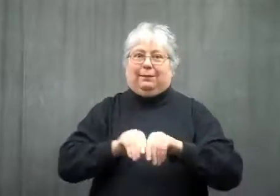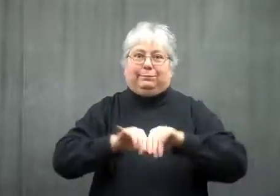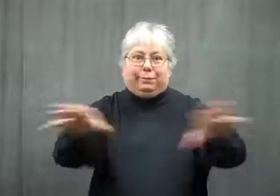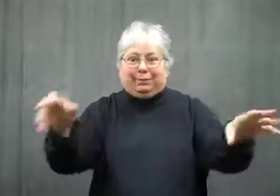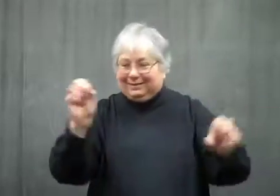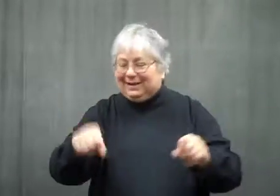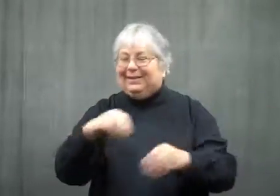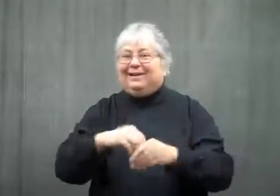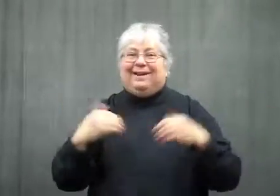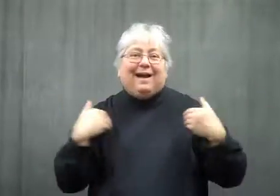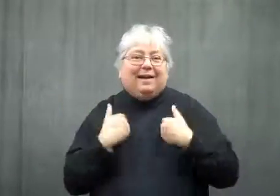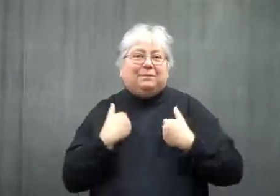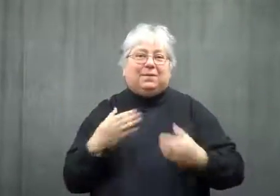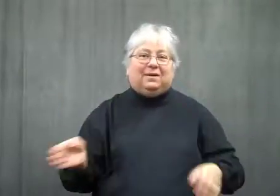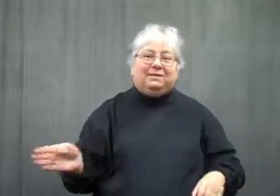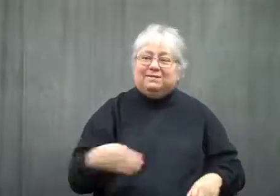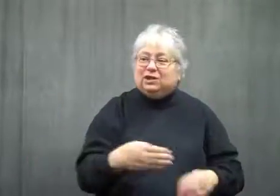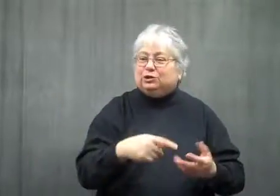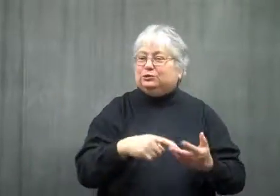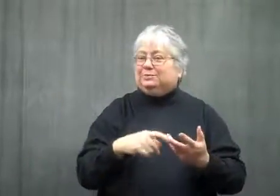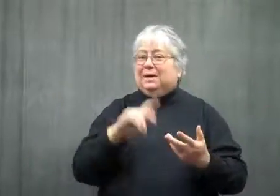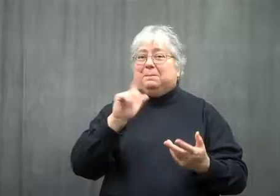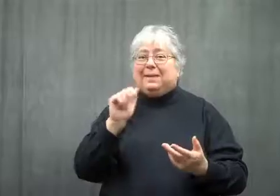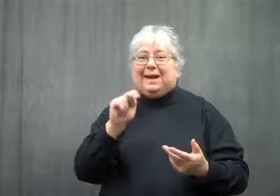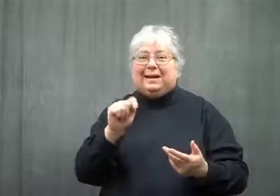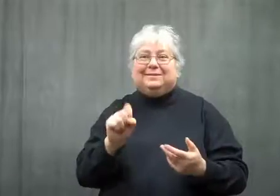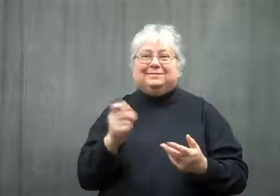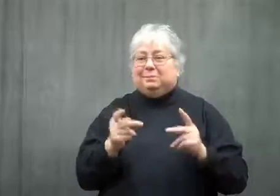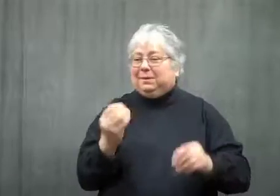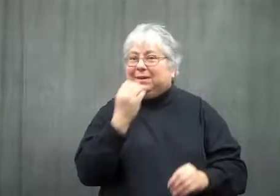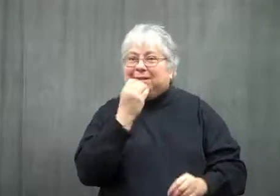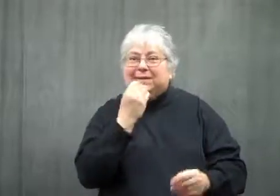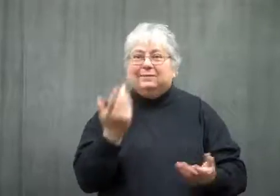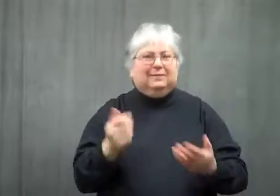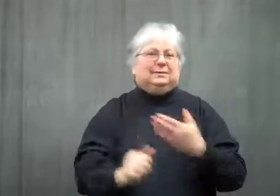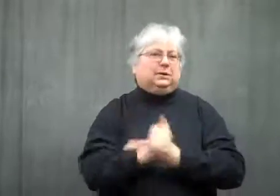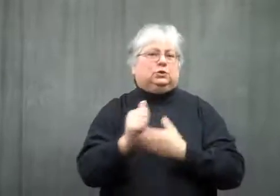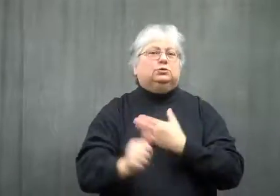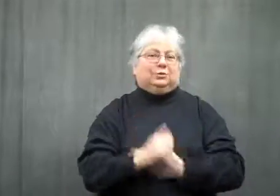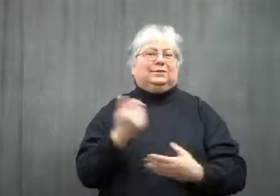It gets into animals, fish and plants that people eat.